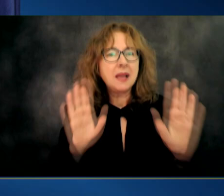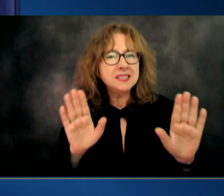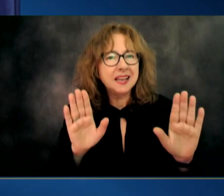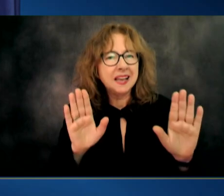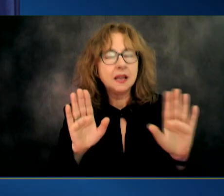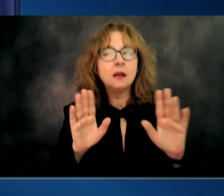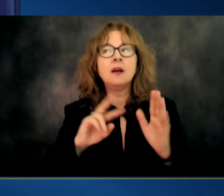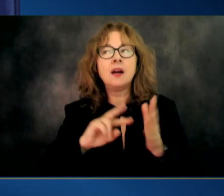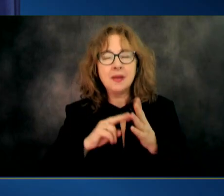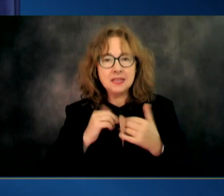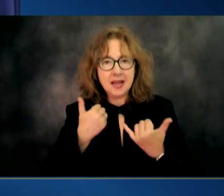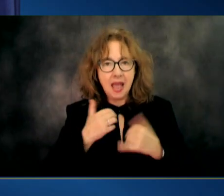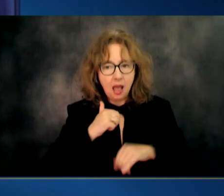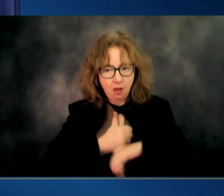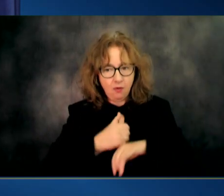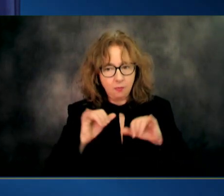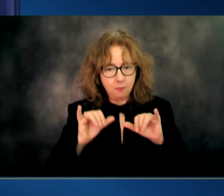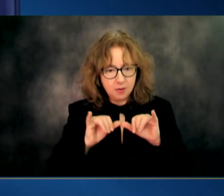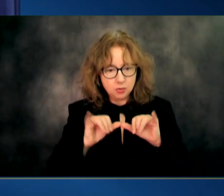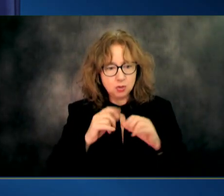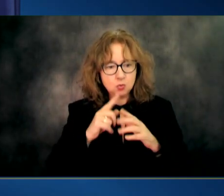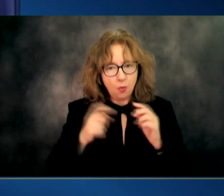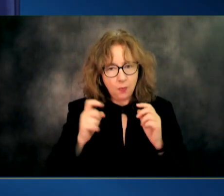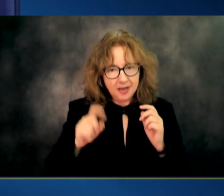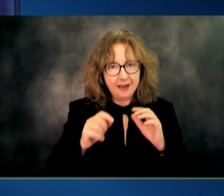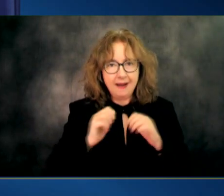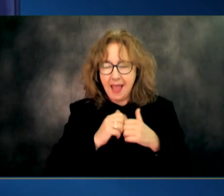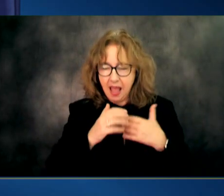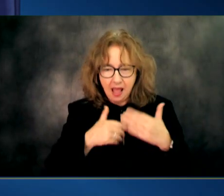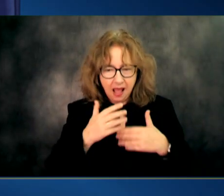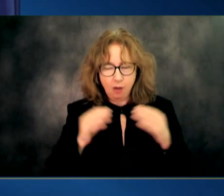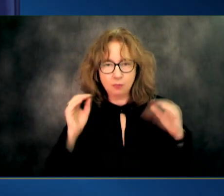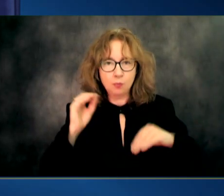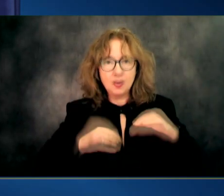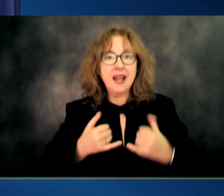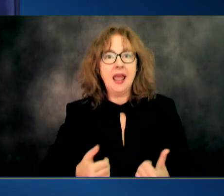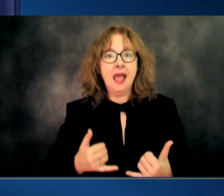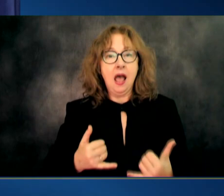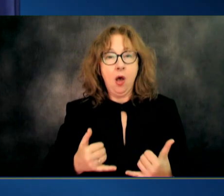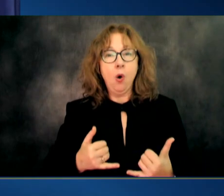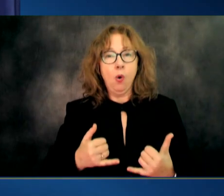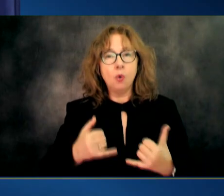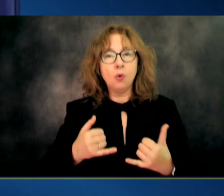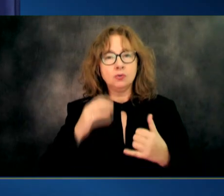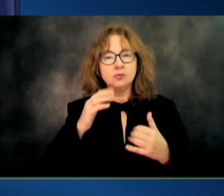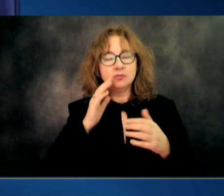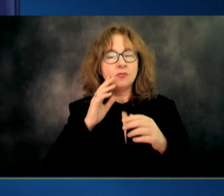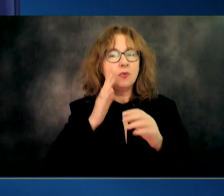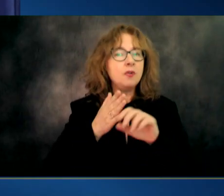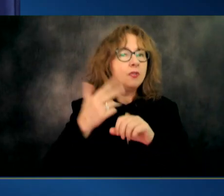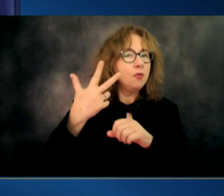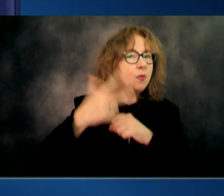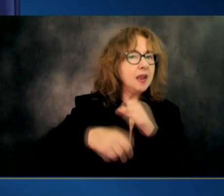give us the data that we need to move forward beyond the next three years.